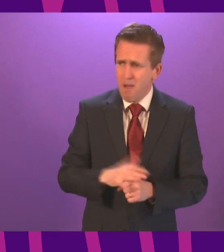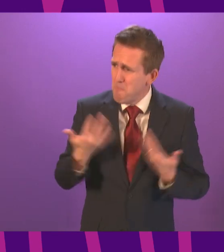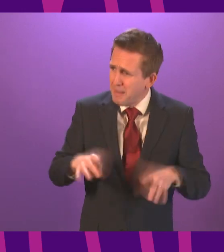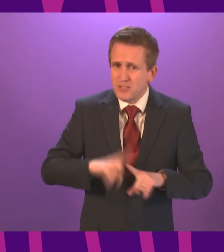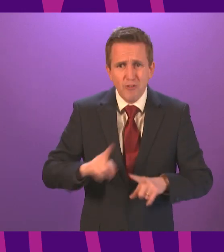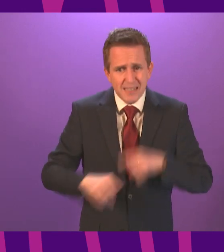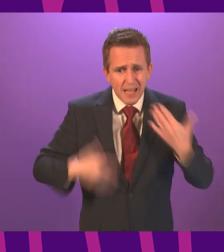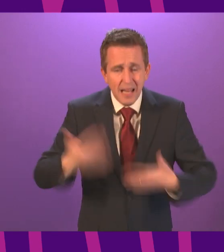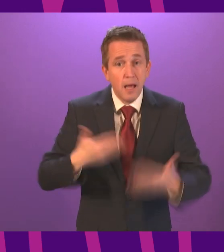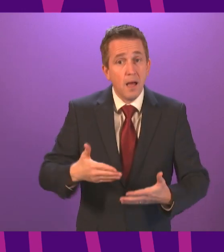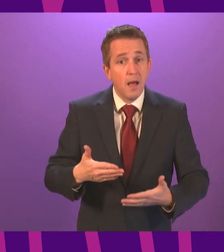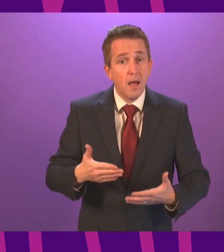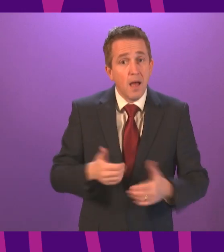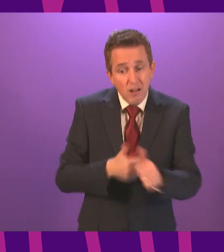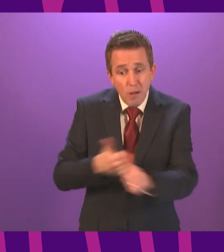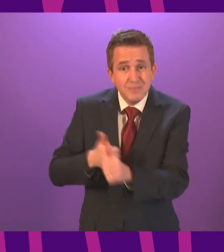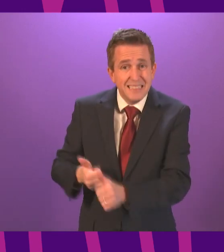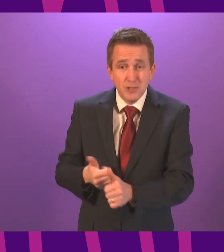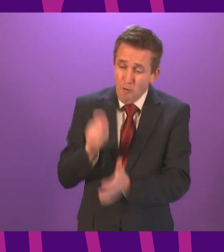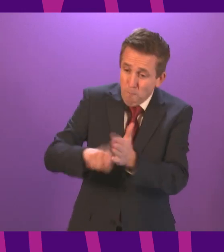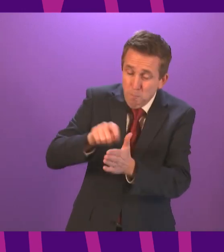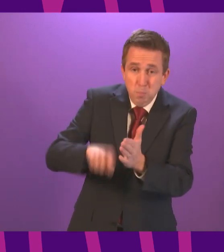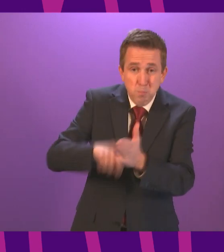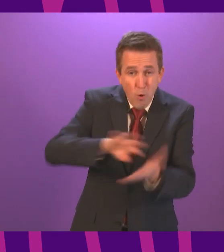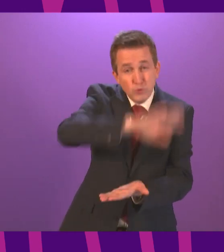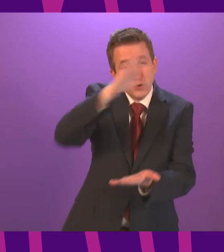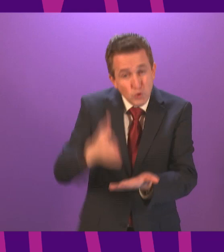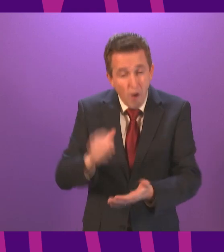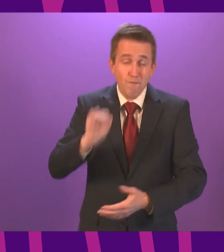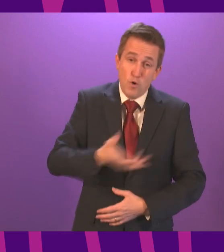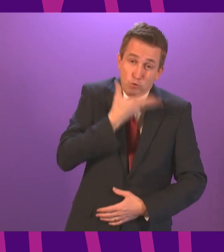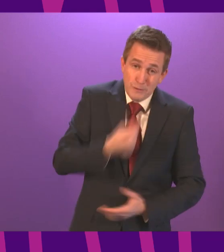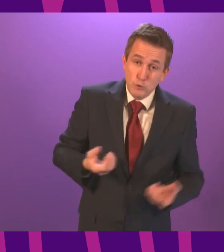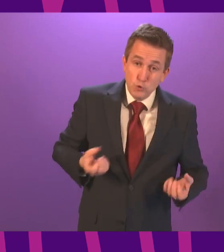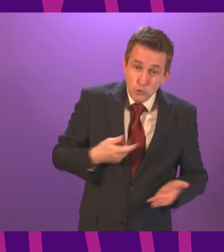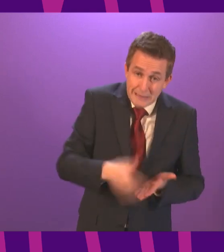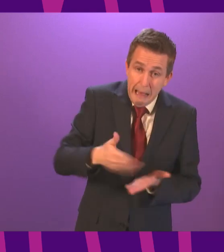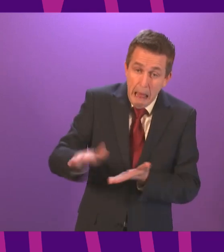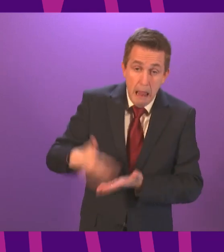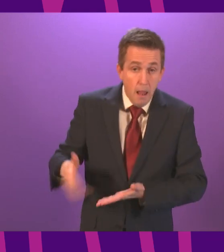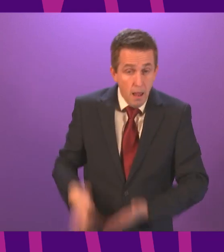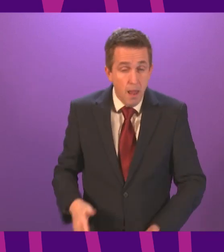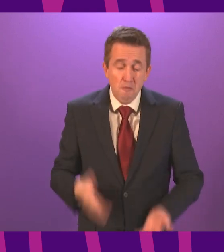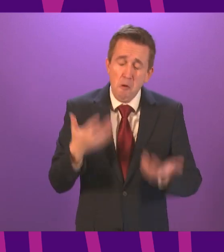in stock for the season on which their livelihoods most depend have literally been in tears. Others have expressed alarm for their community.